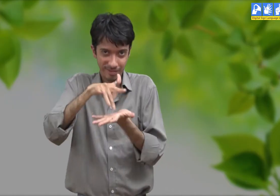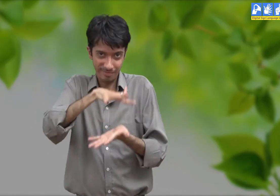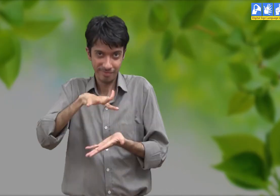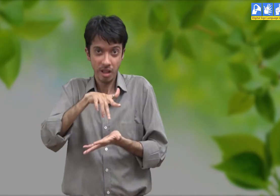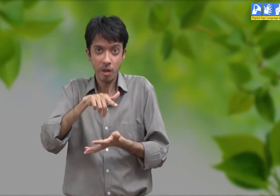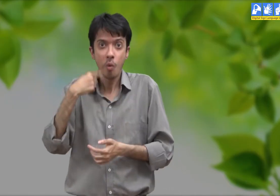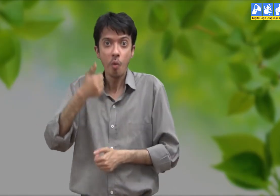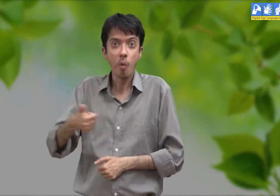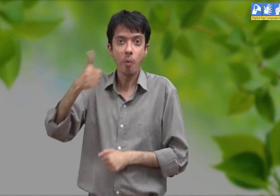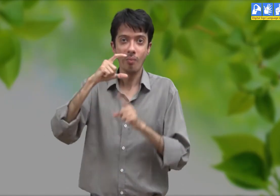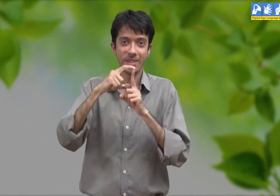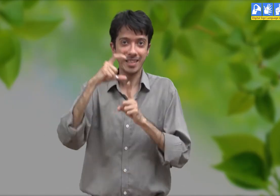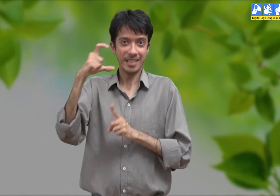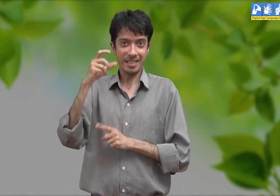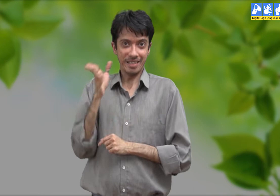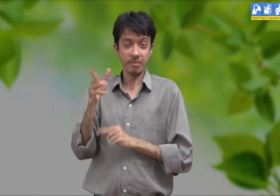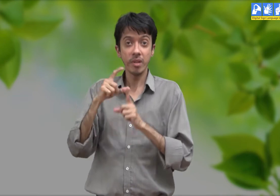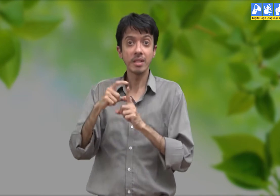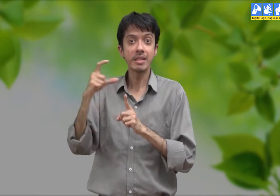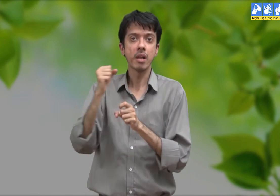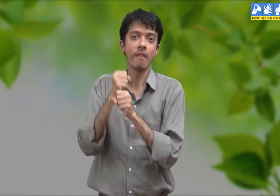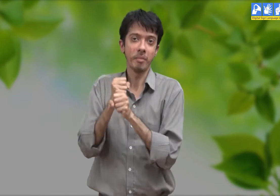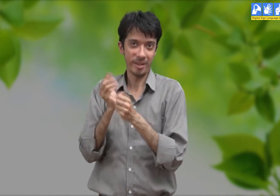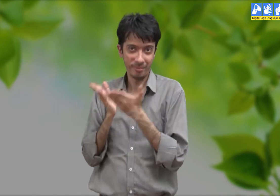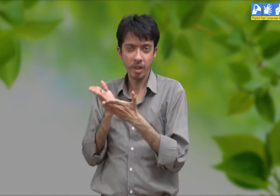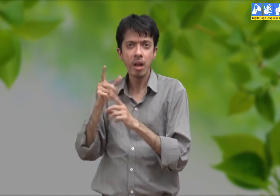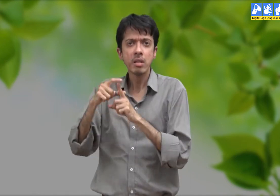even they play the role of a stakeholder in the activities of school.